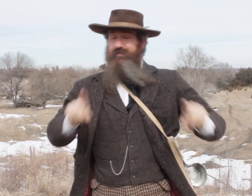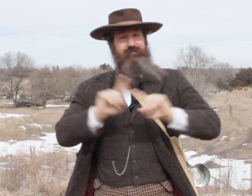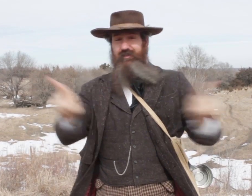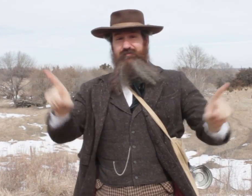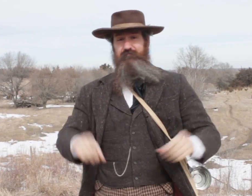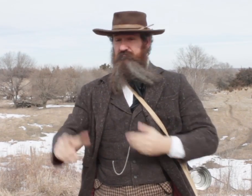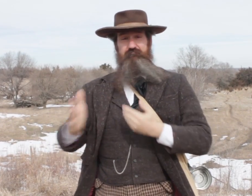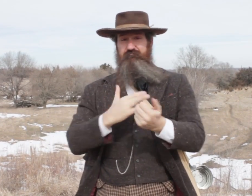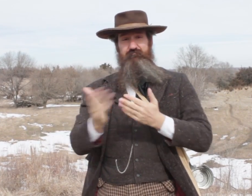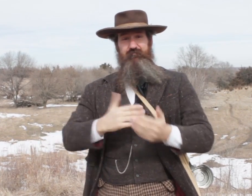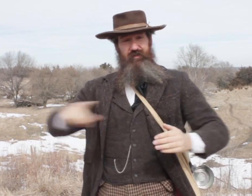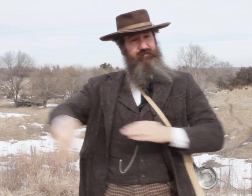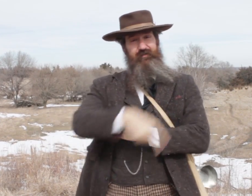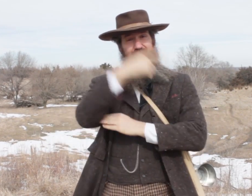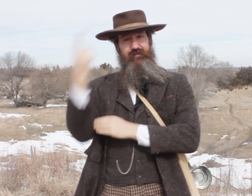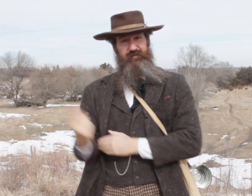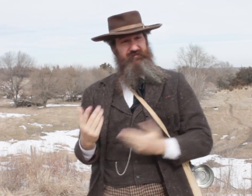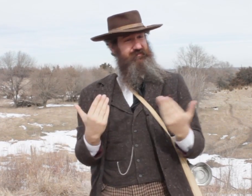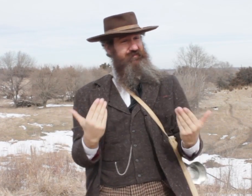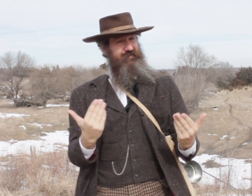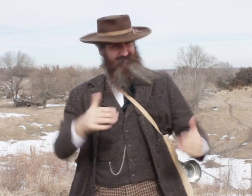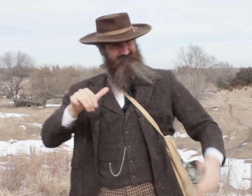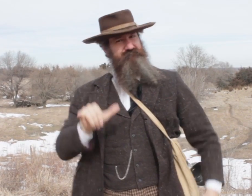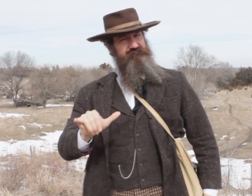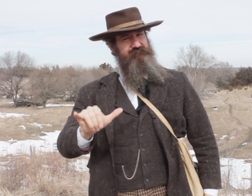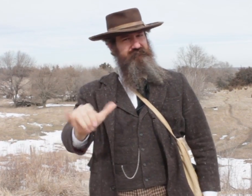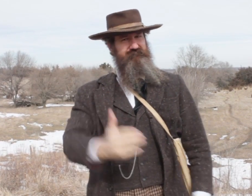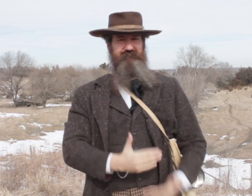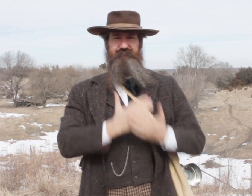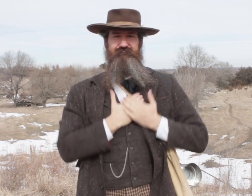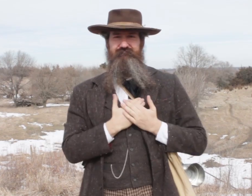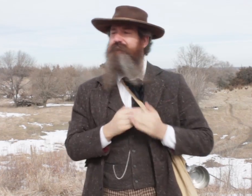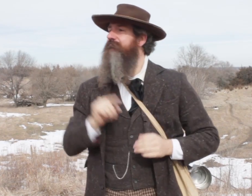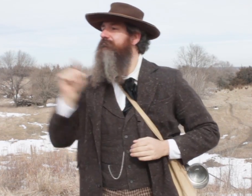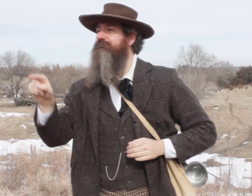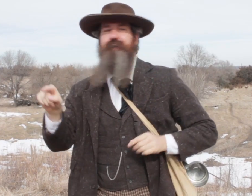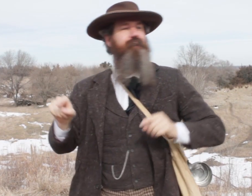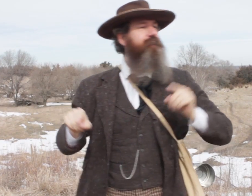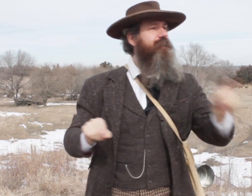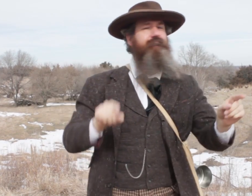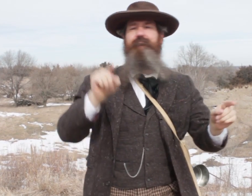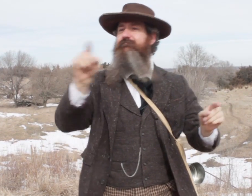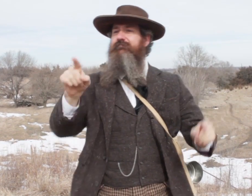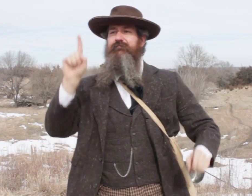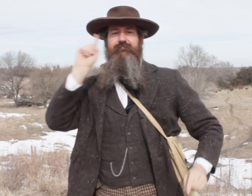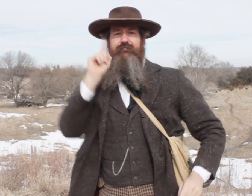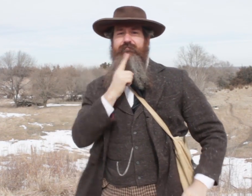Regardless of that argument though, even today deaf and hard of hearing people have similar ideas and